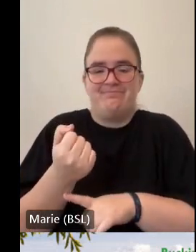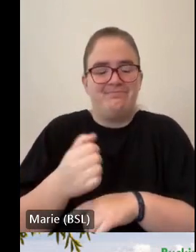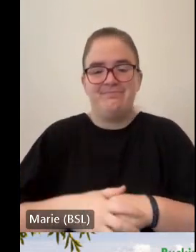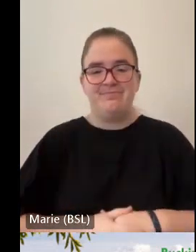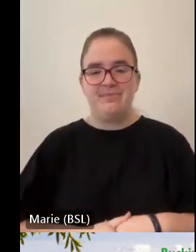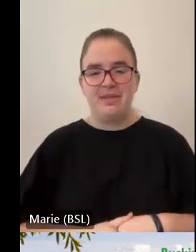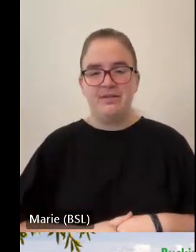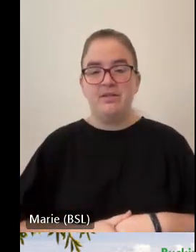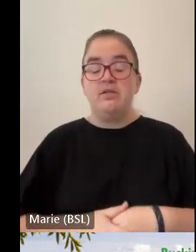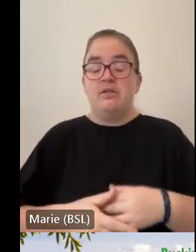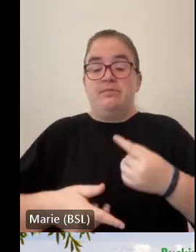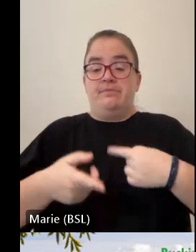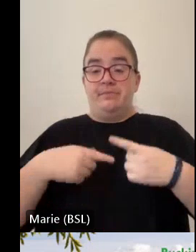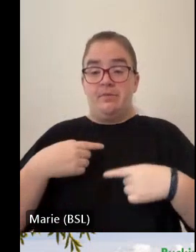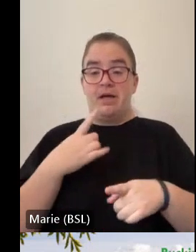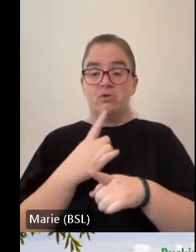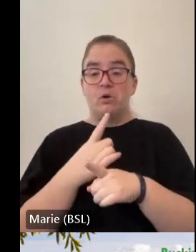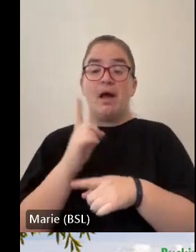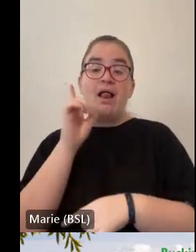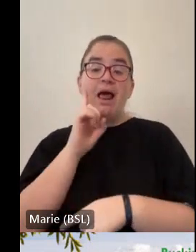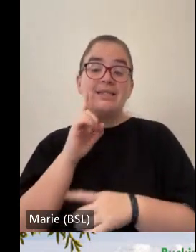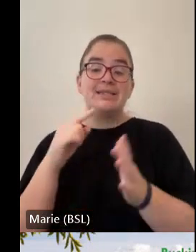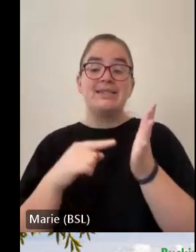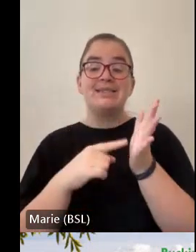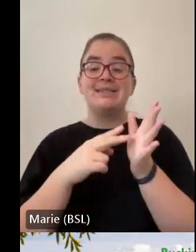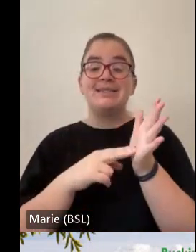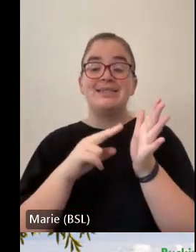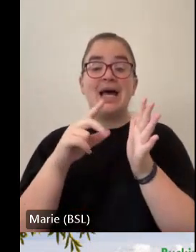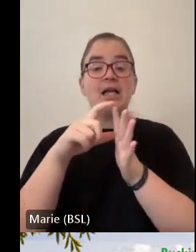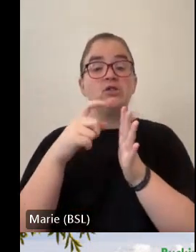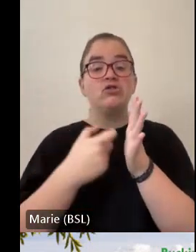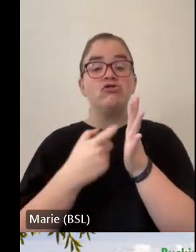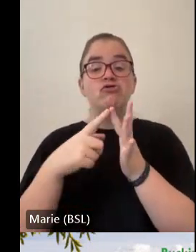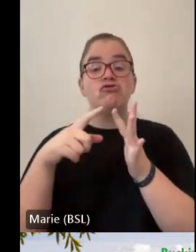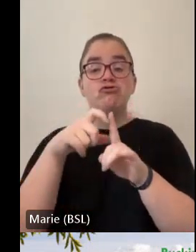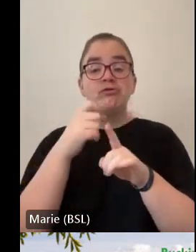So going back to the lady in Tandridge, one of the schemes